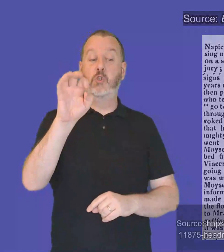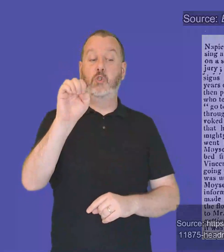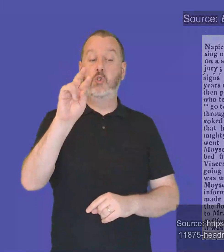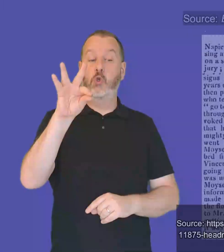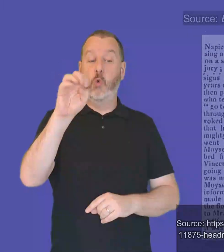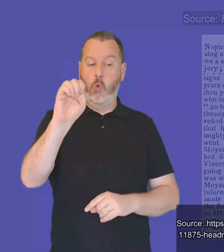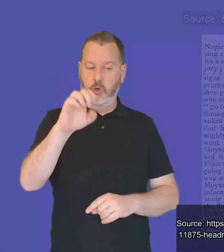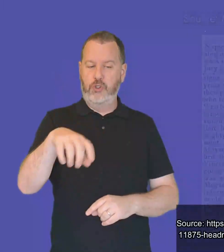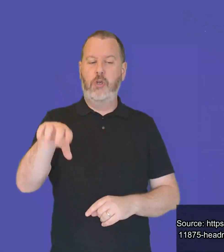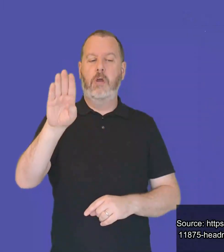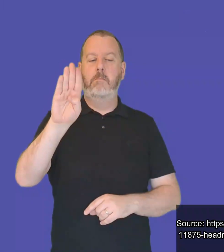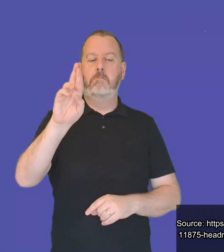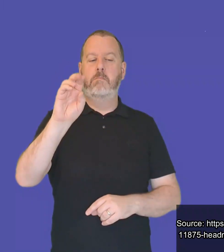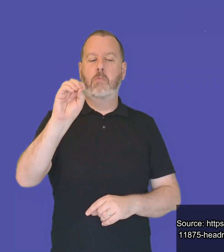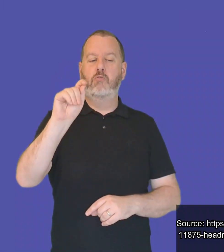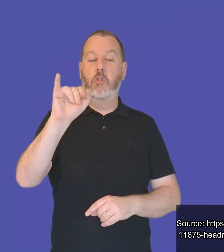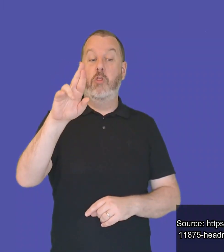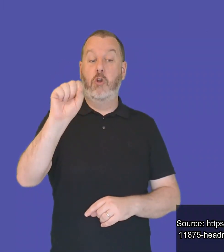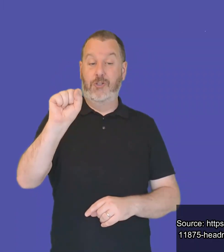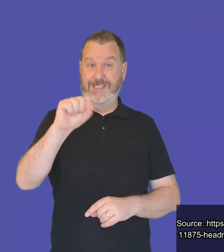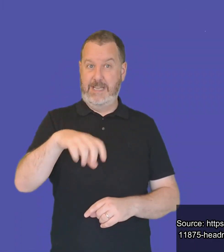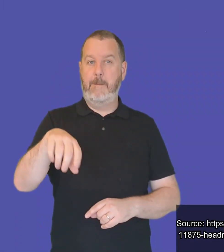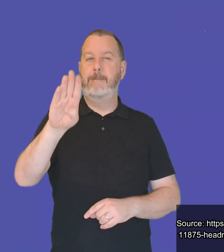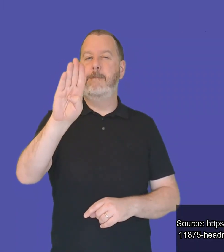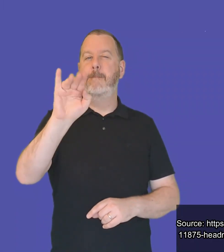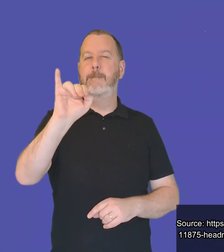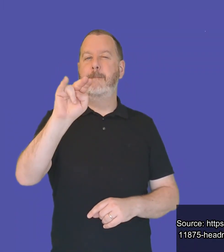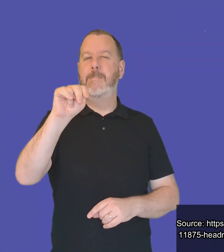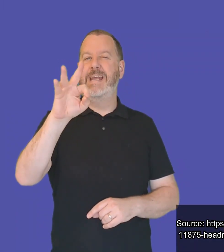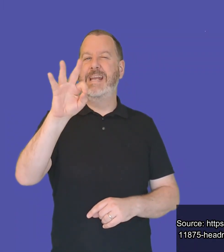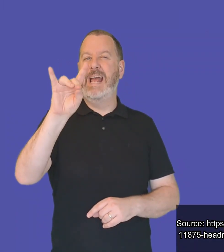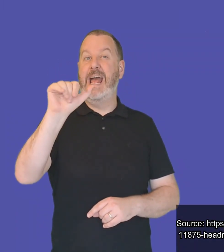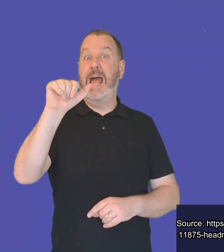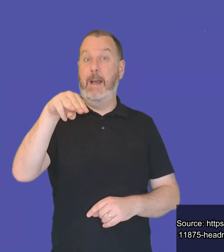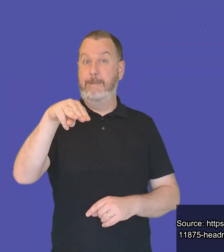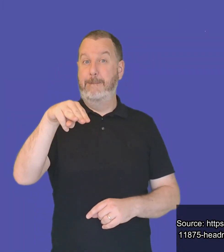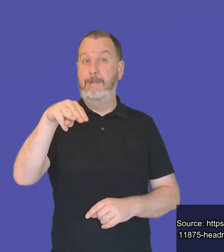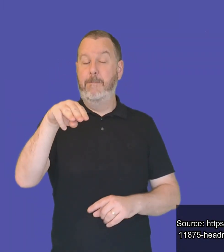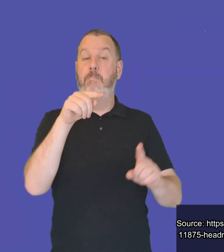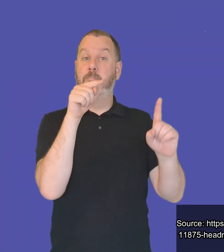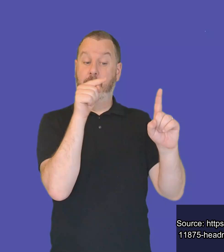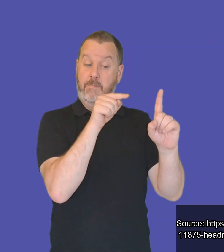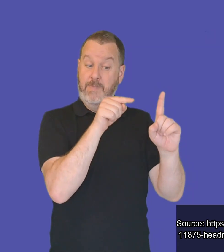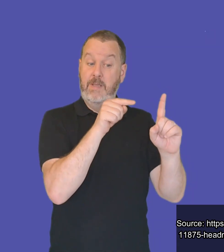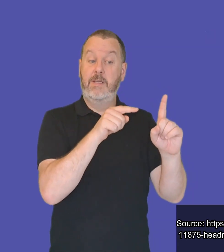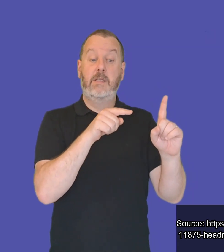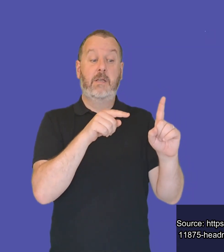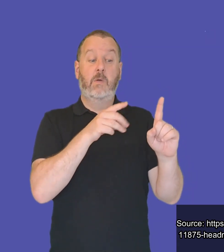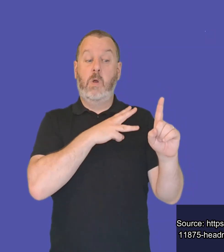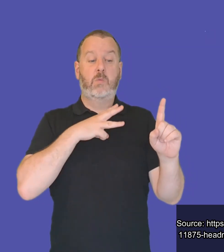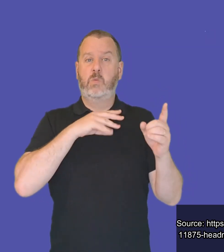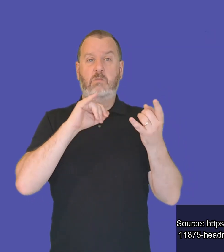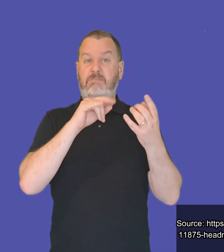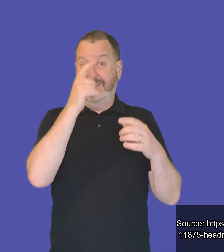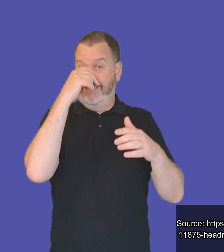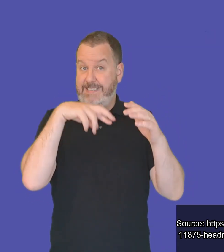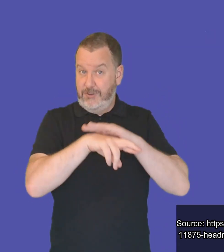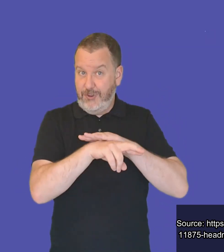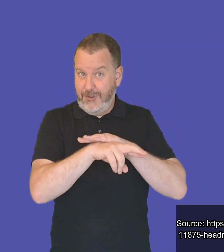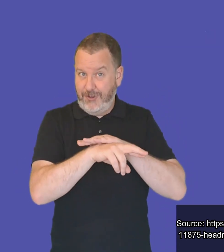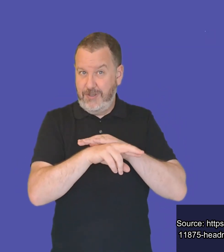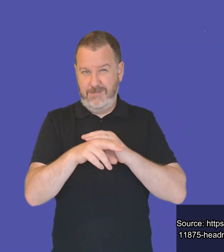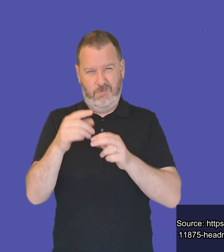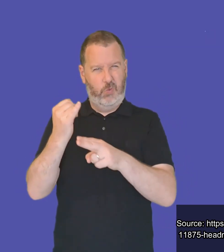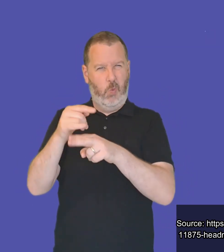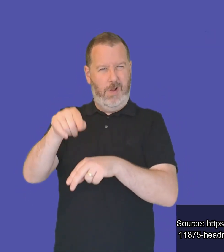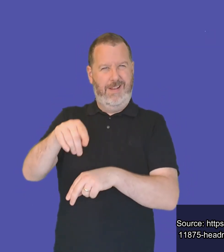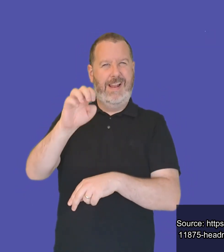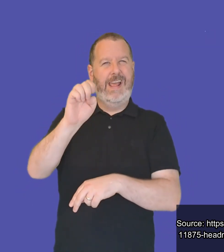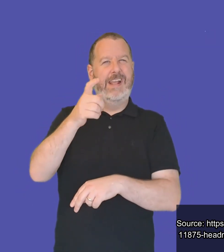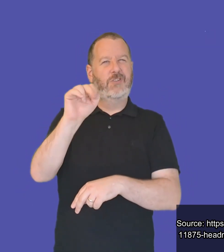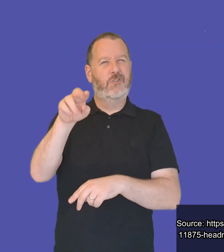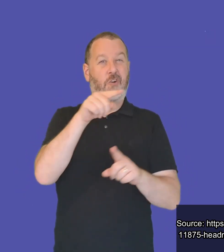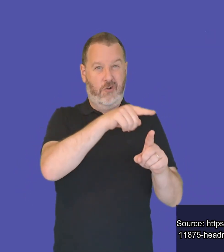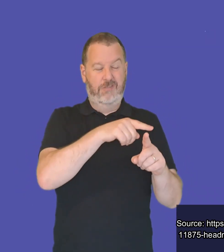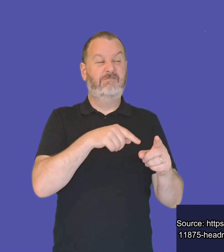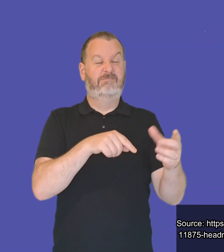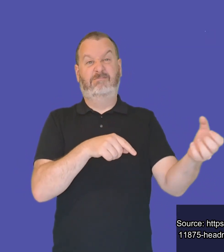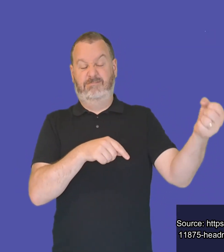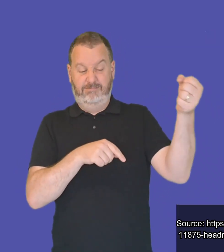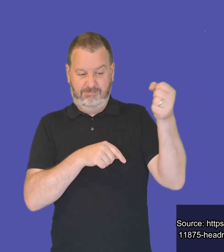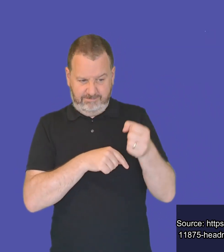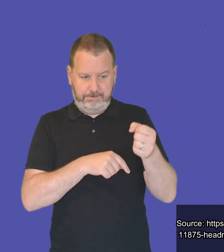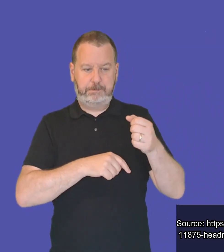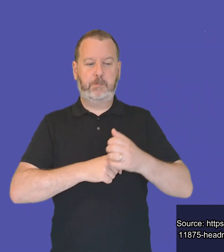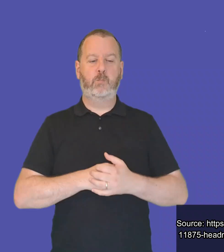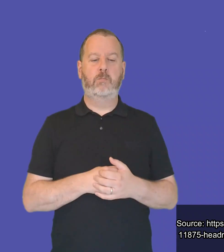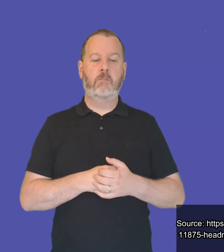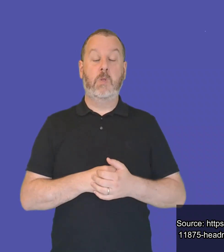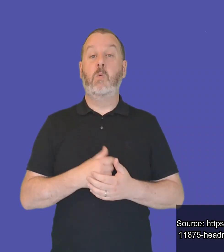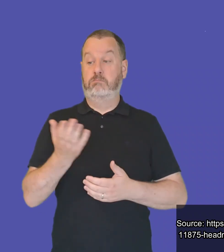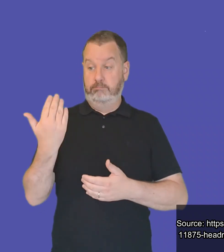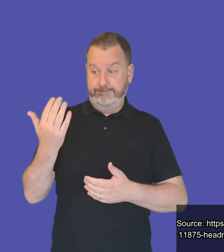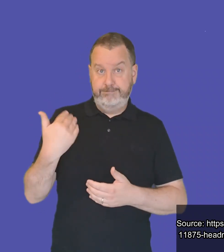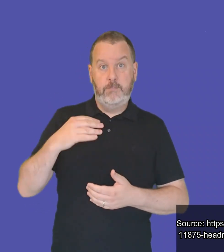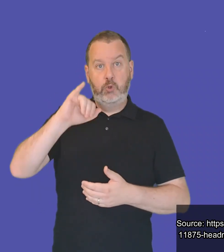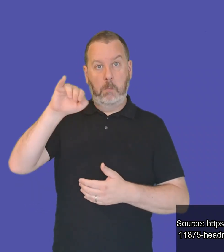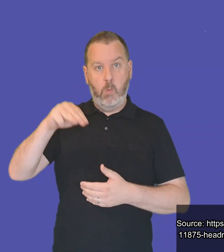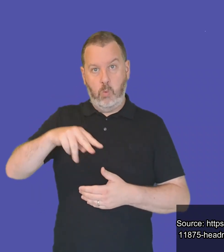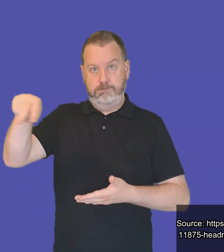a teacher from the Exeter school, George Brothers Bingham.